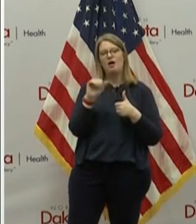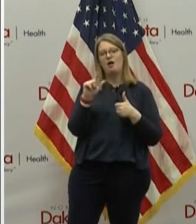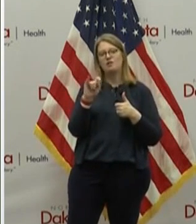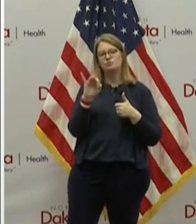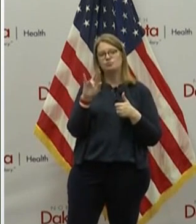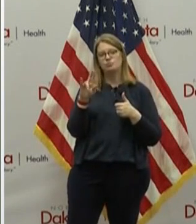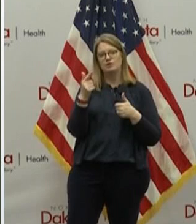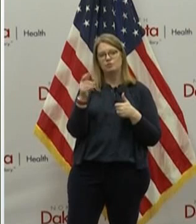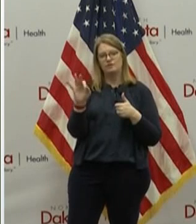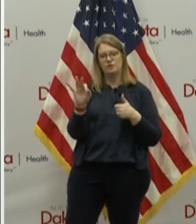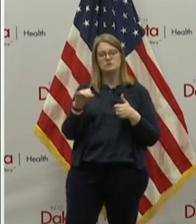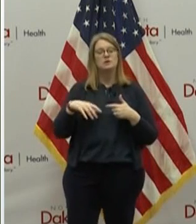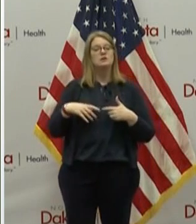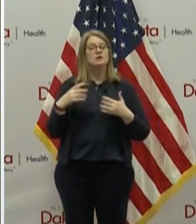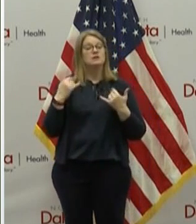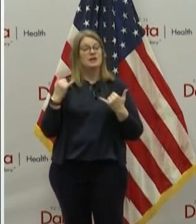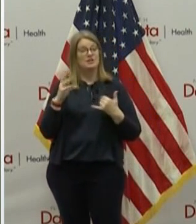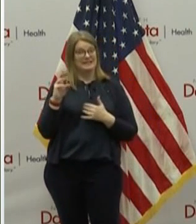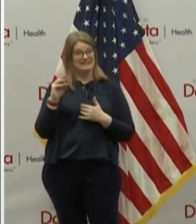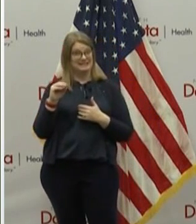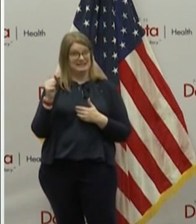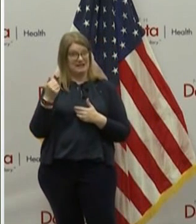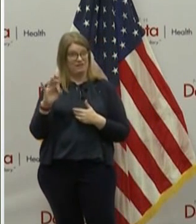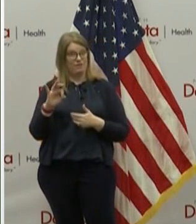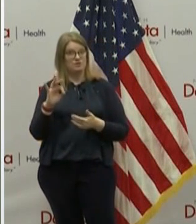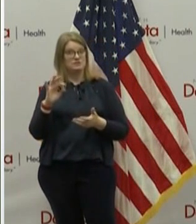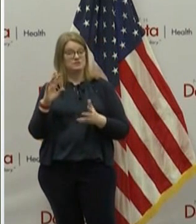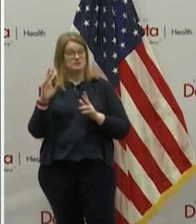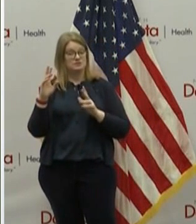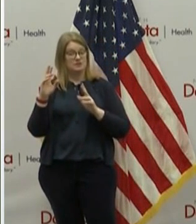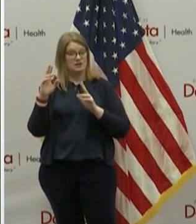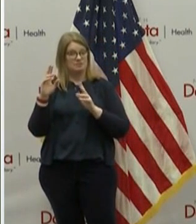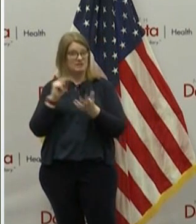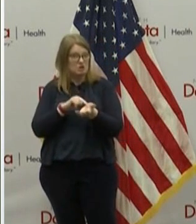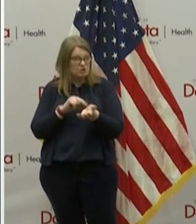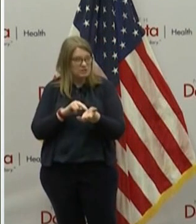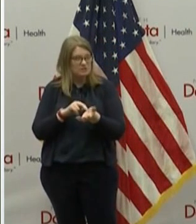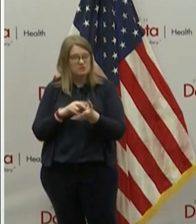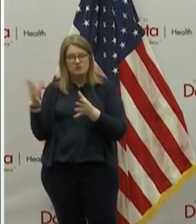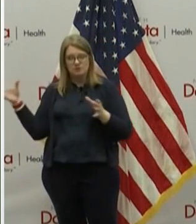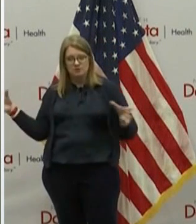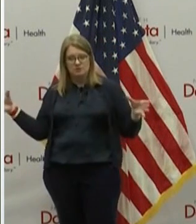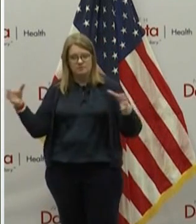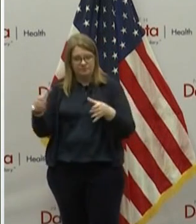BISMARCK. AND ALL TRUE HEALTH SYSTEM IN